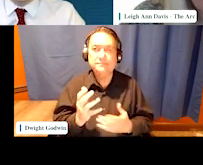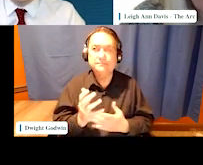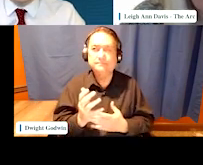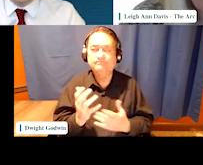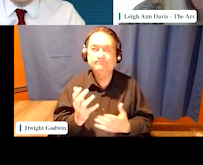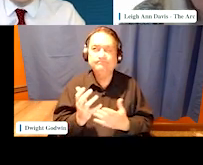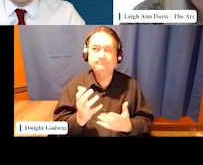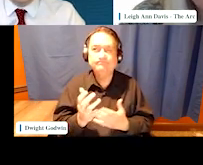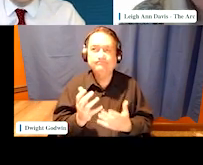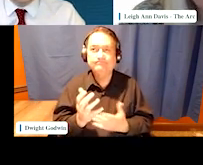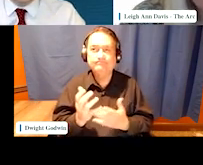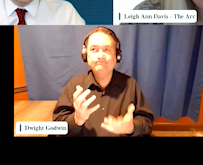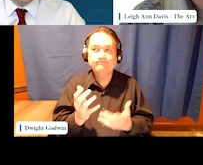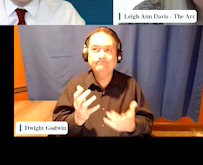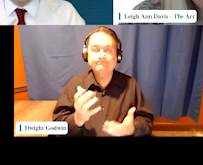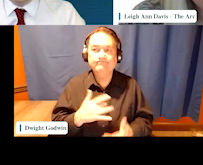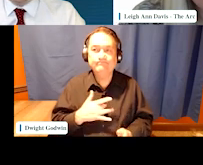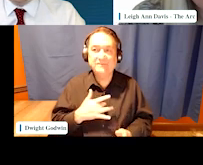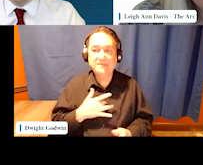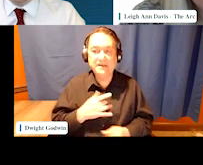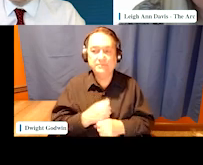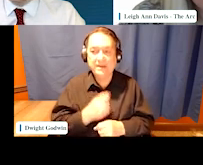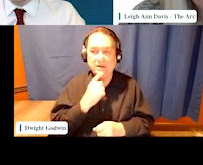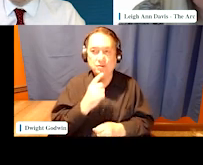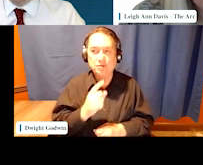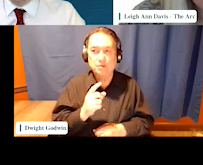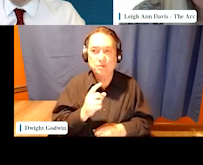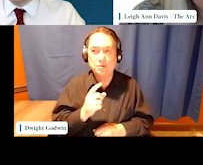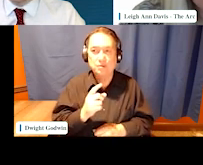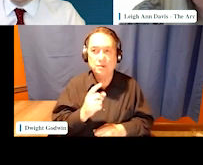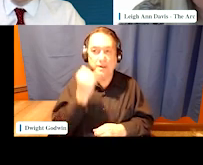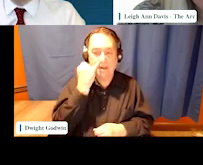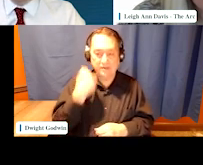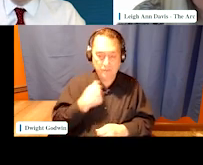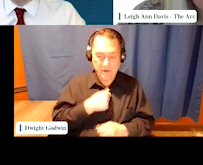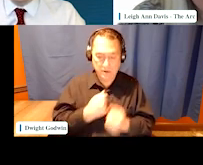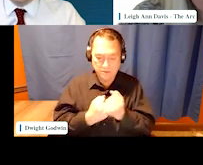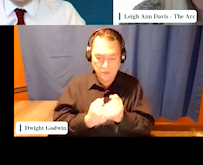two cents around making sure that if we're supporting people in crisis